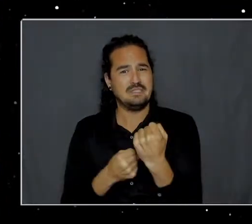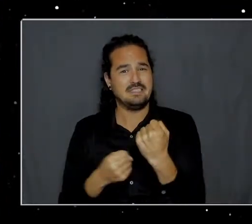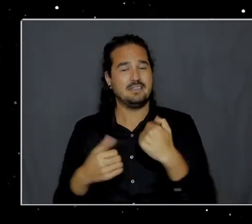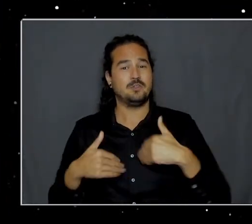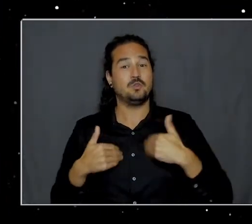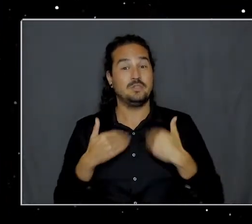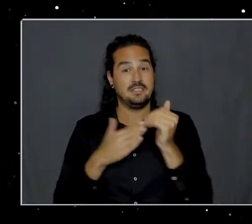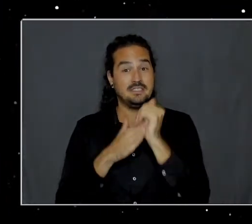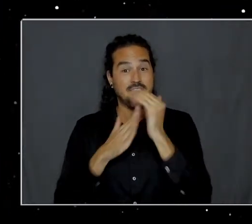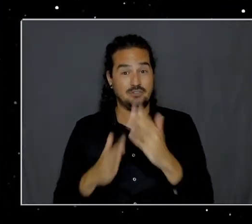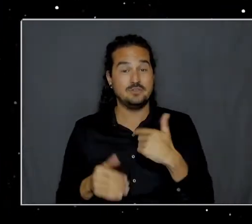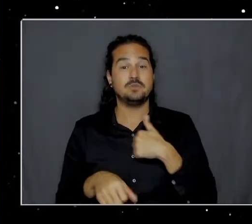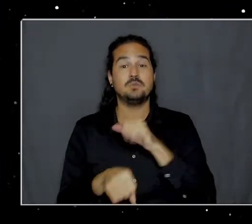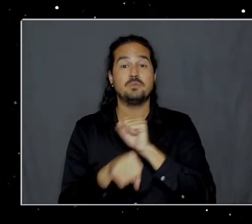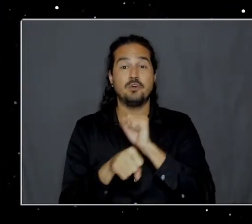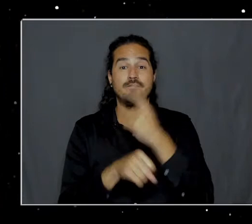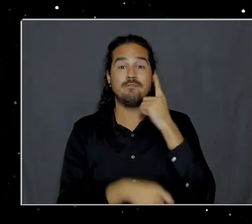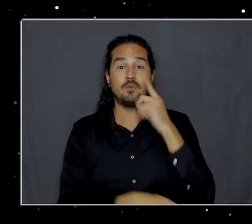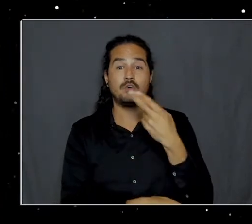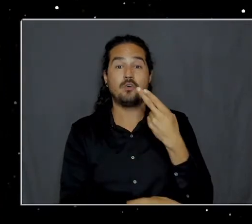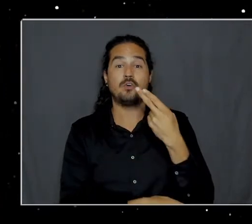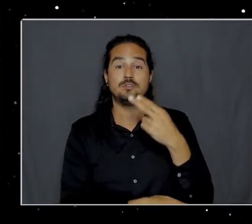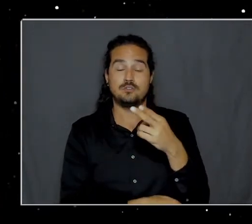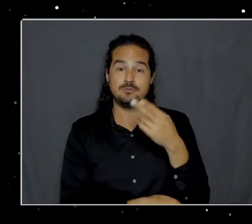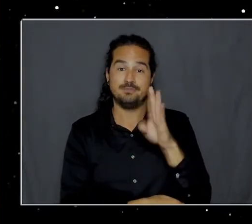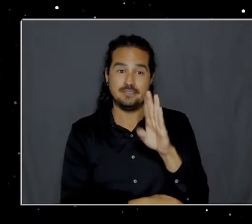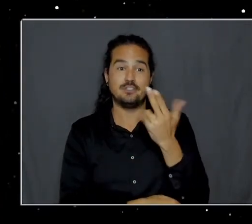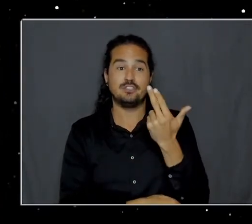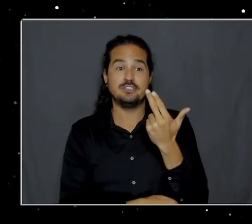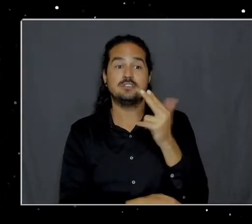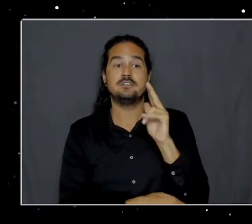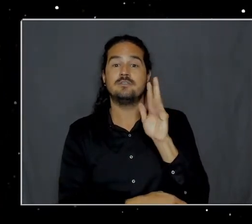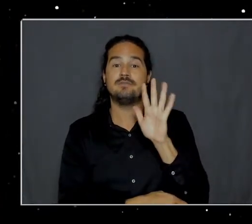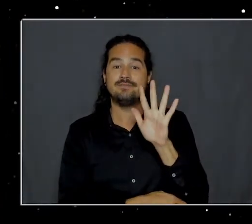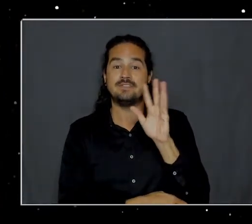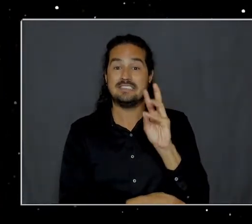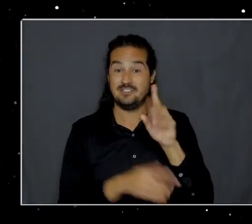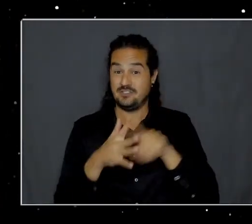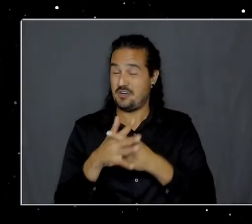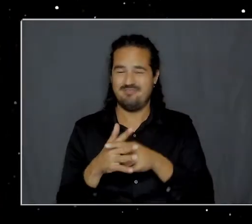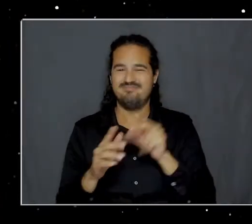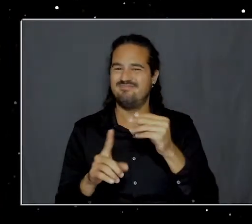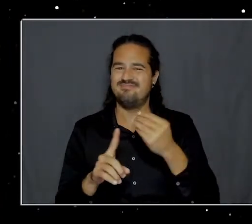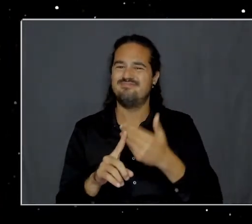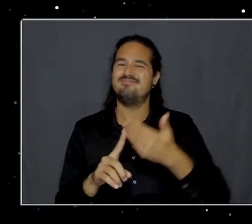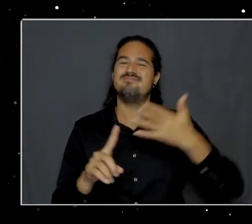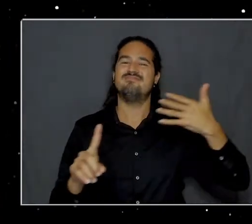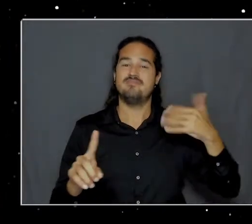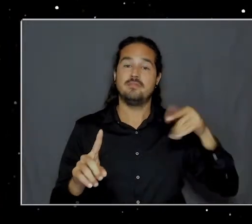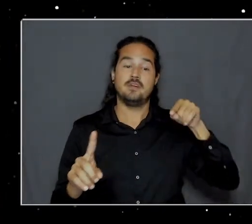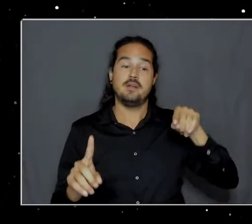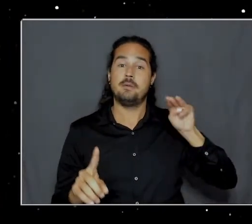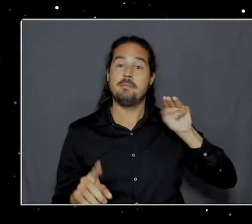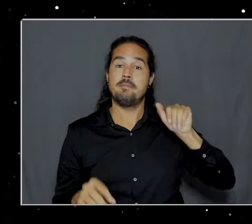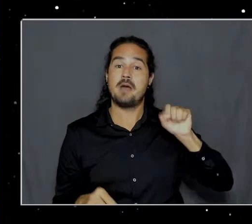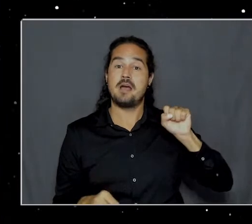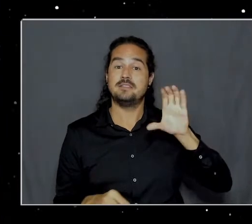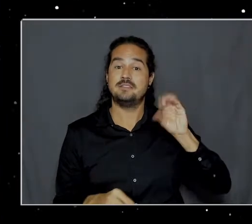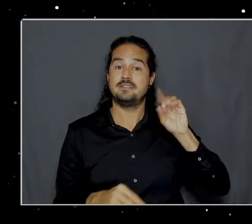THE WORK ON HOUSE BILL 1356 DID NOT BEGIN WITH ME, NOR DID IT BEGIN LAST SESSION. THE MASCOT MOVEMENT IS A GENERATIONAL MOVEMENT THAT I WAS